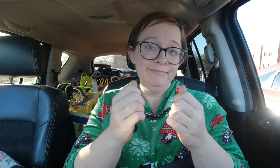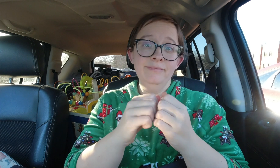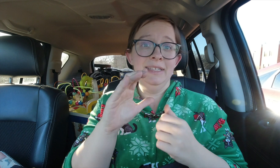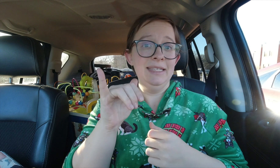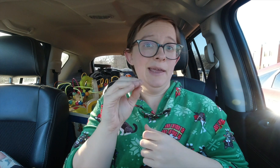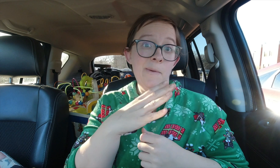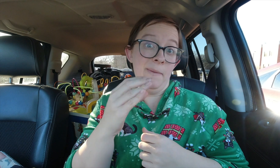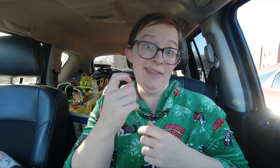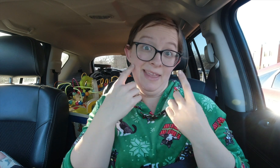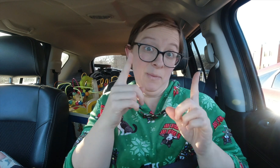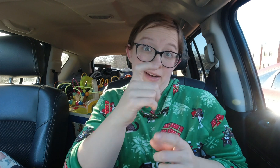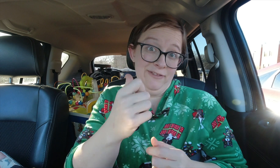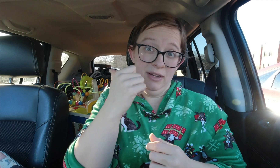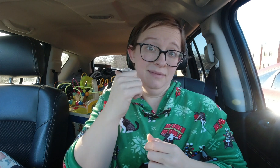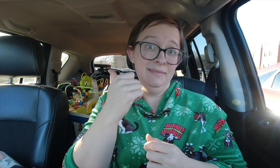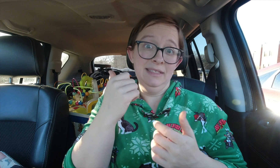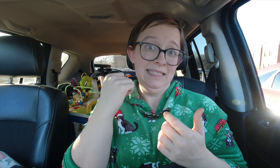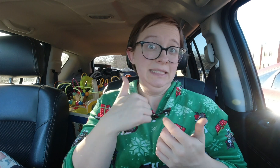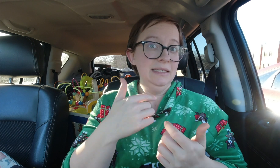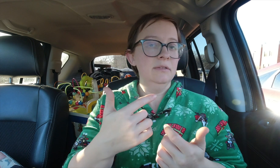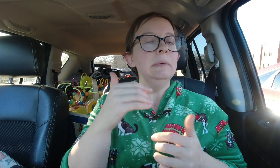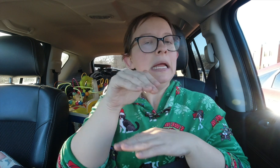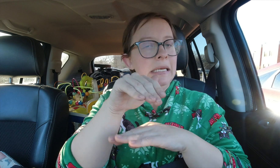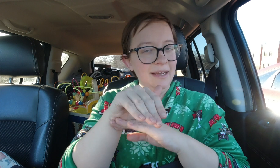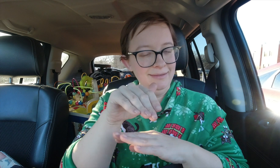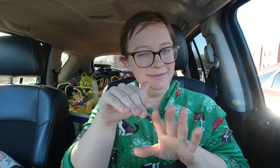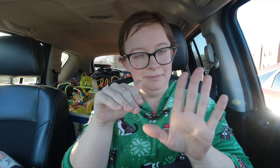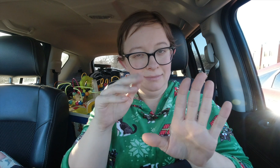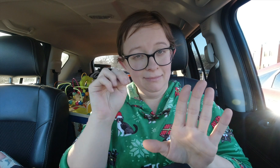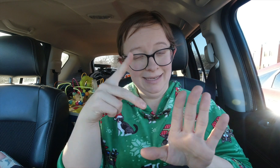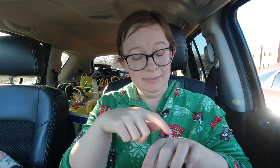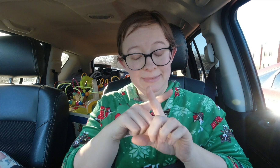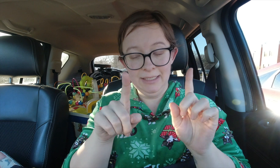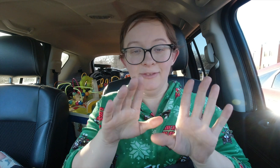So we decided to do the CIO and that worked. You know and only at night...